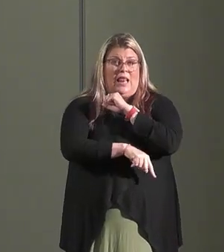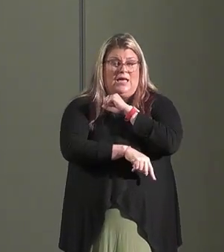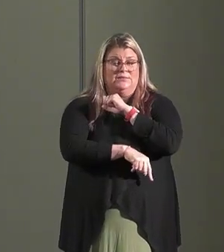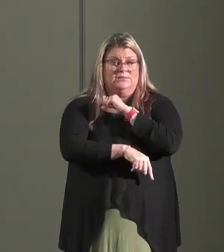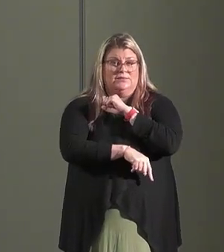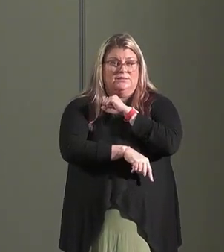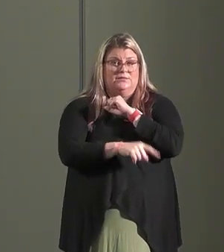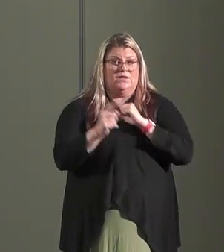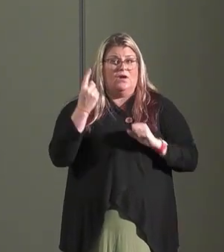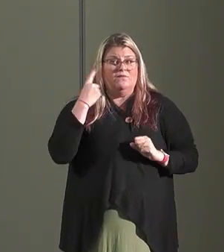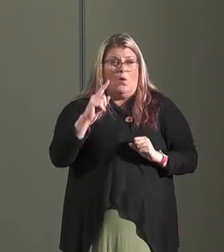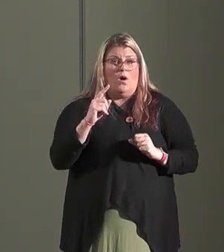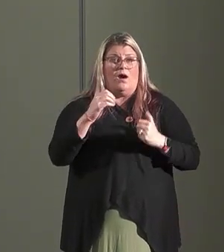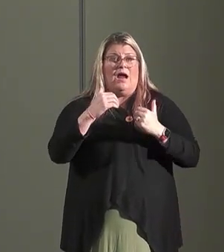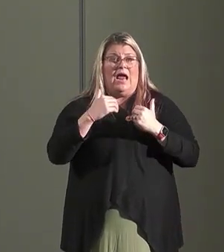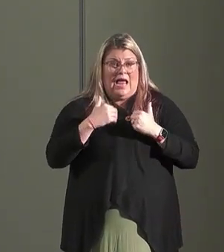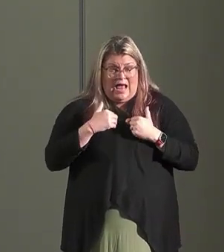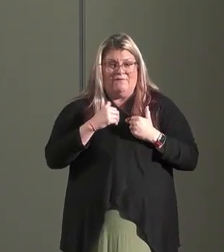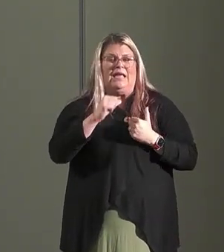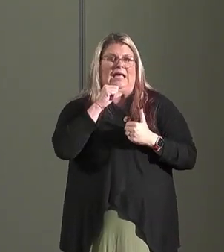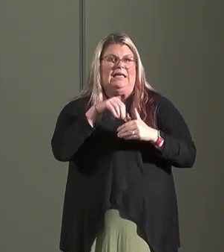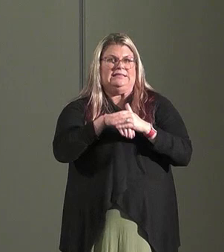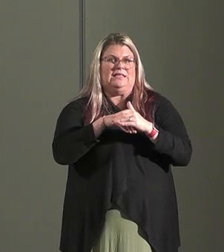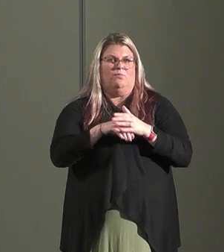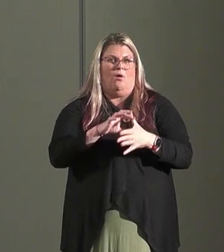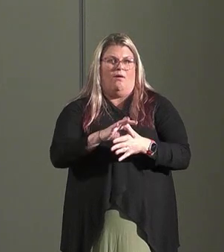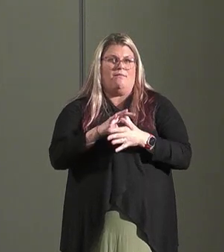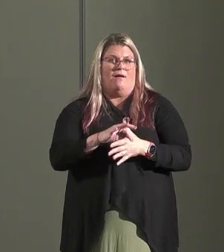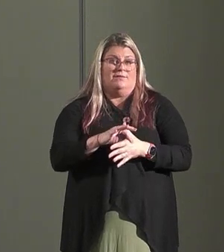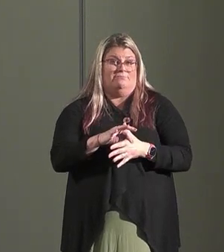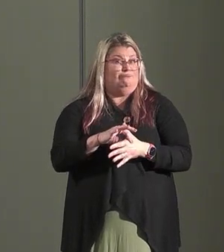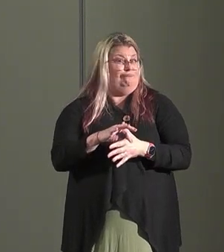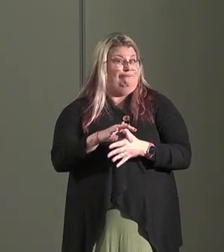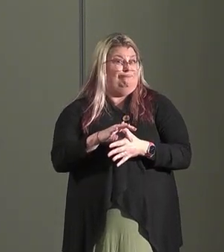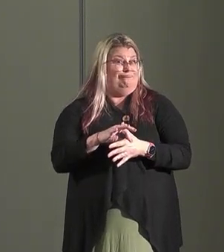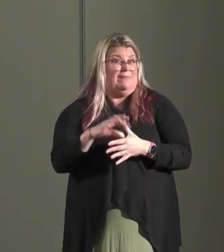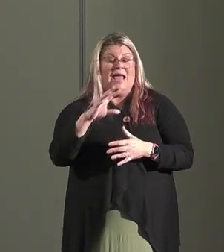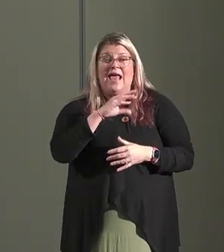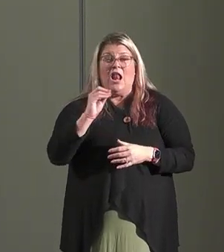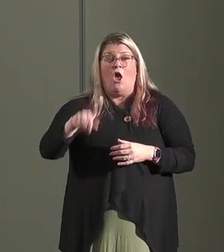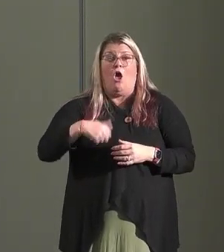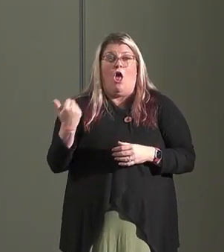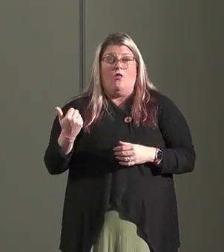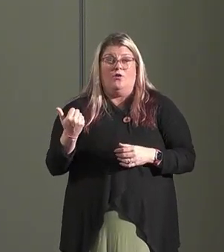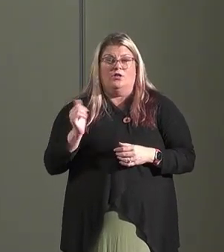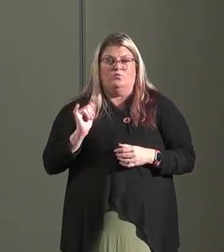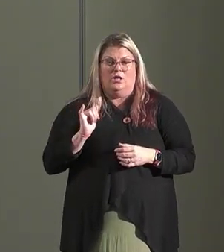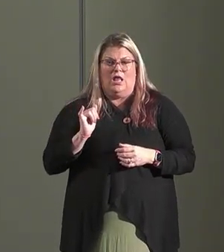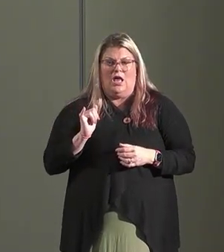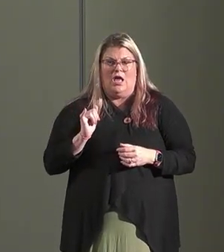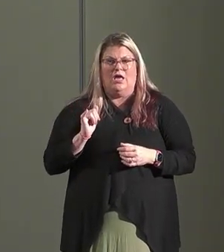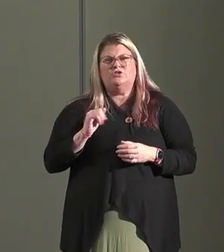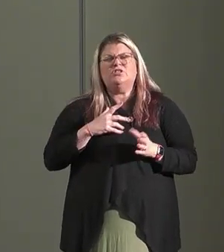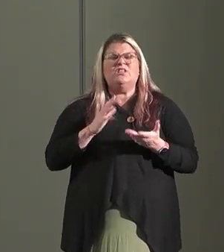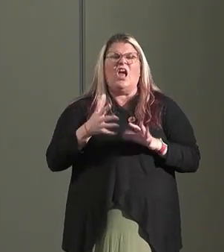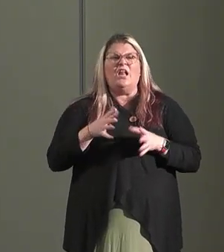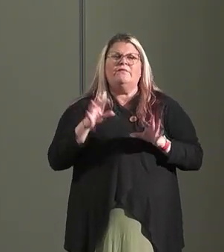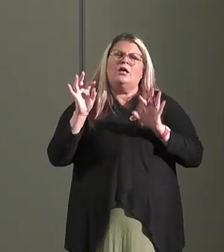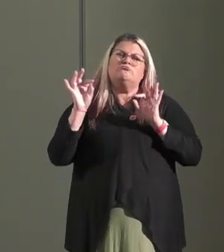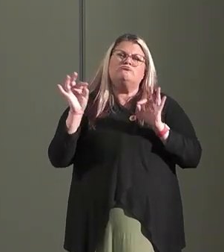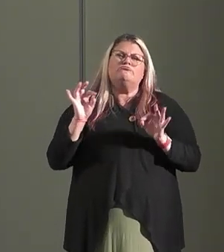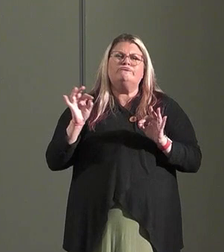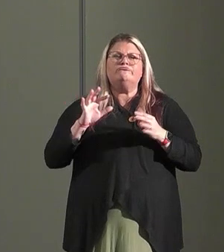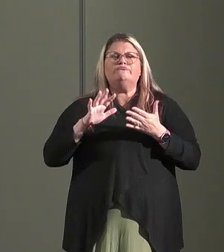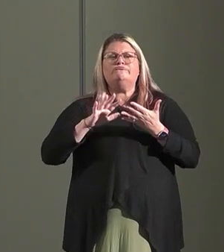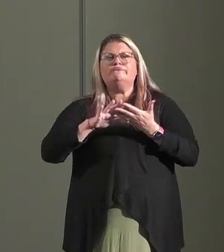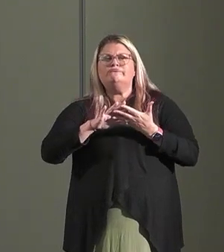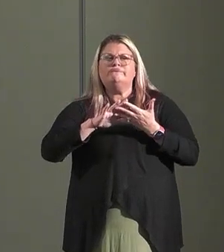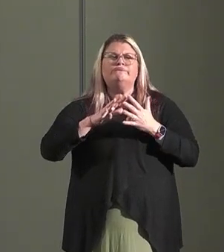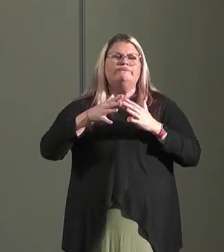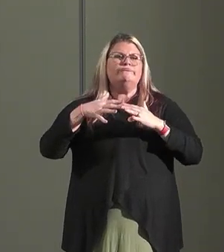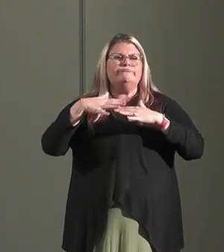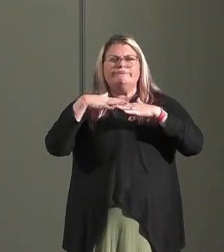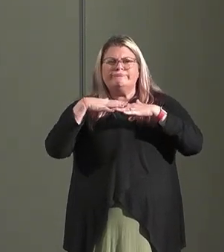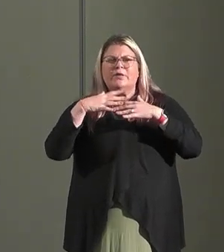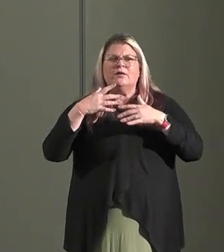for having inaccessible content. Others were laid out the process by which you know sites needed to